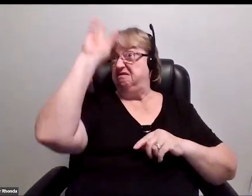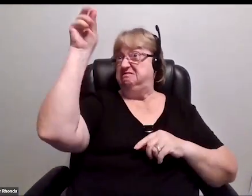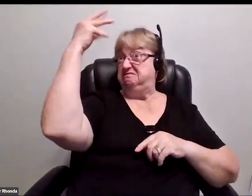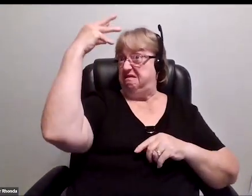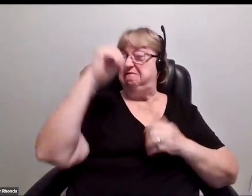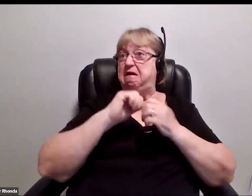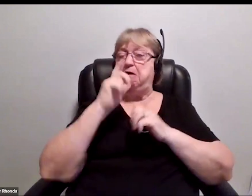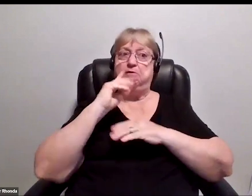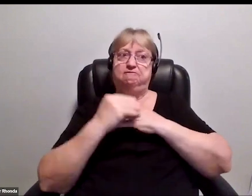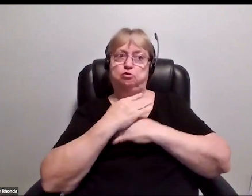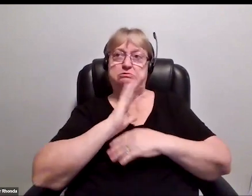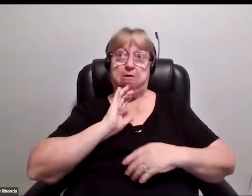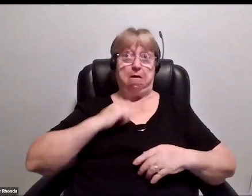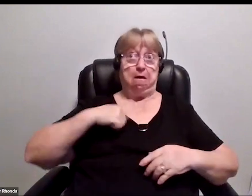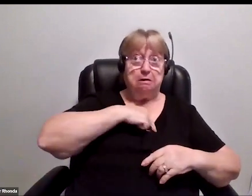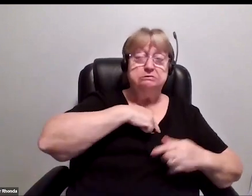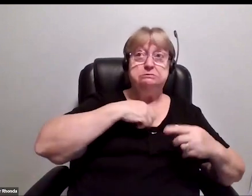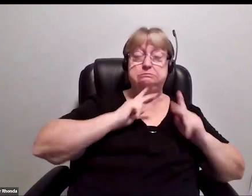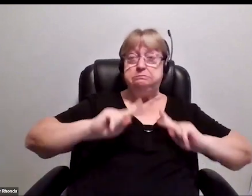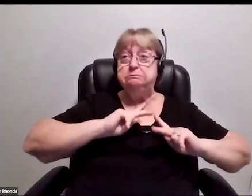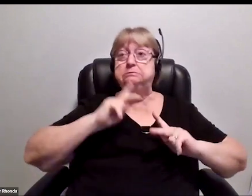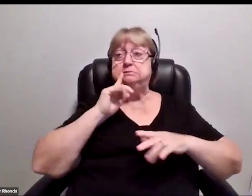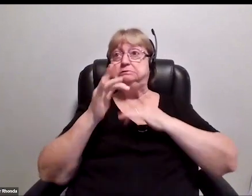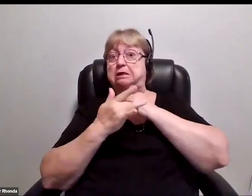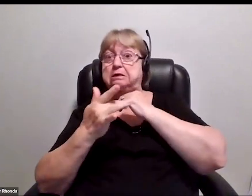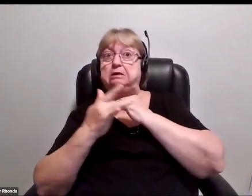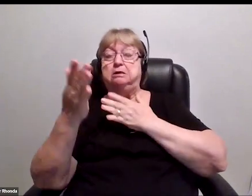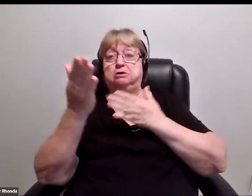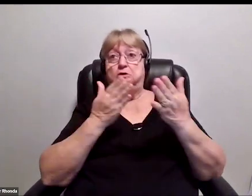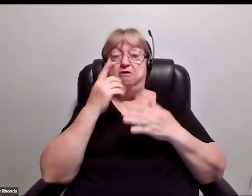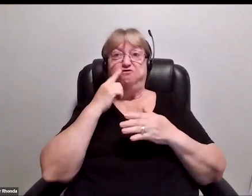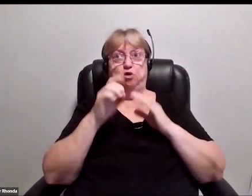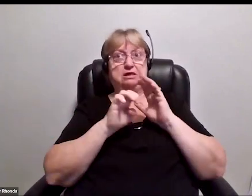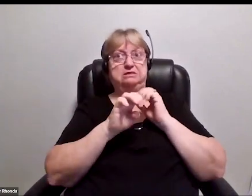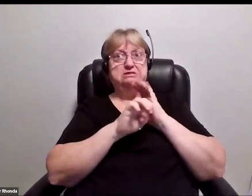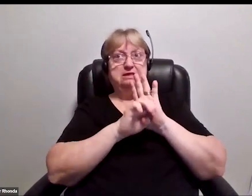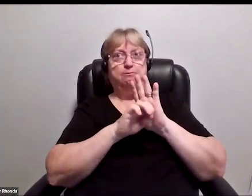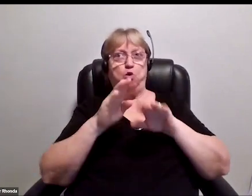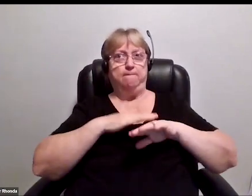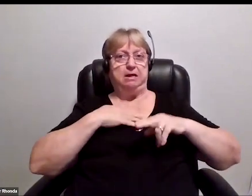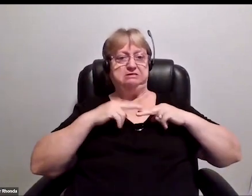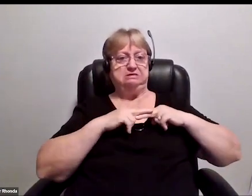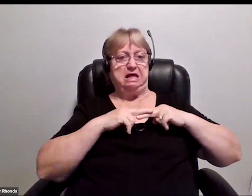our technology, our services. For example, here on this slide, I present this image